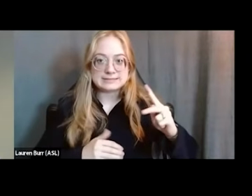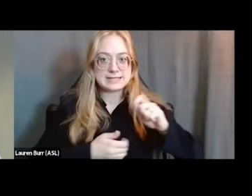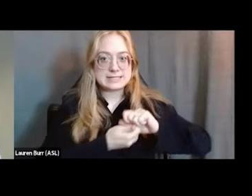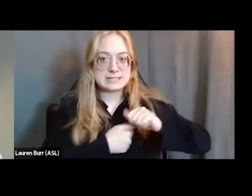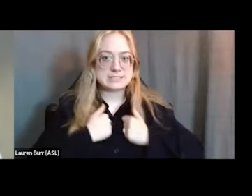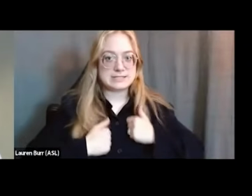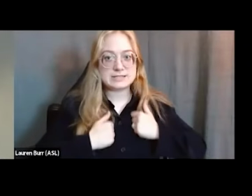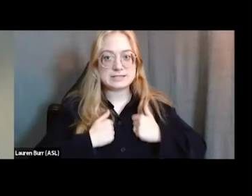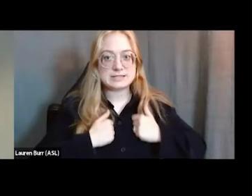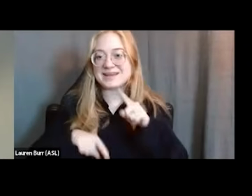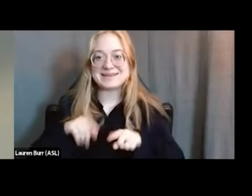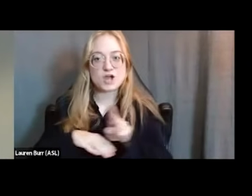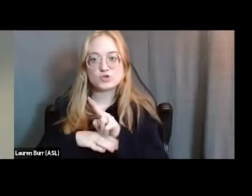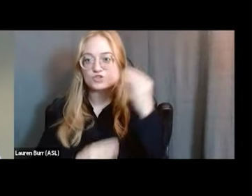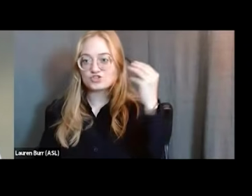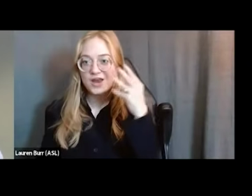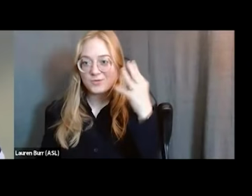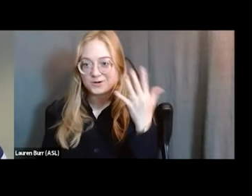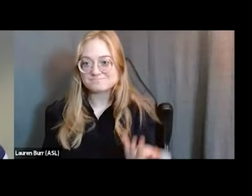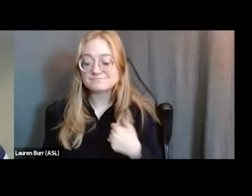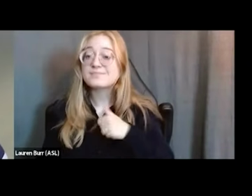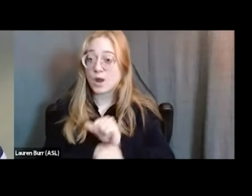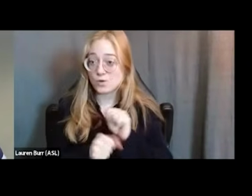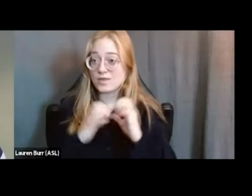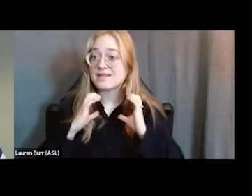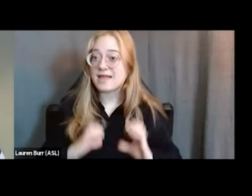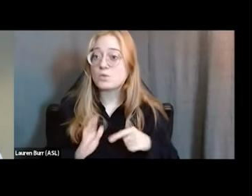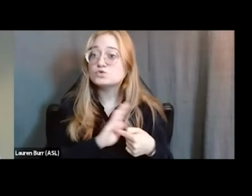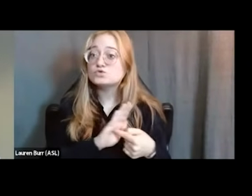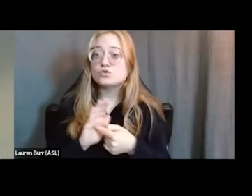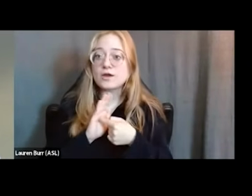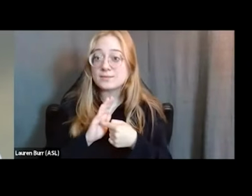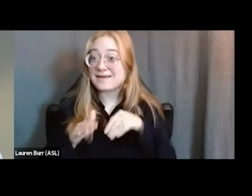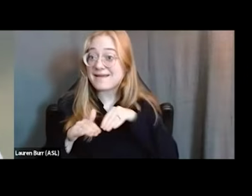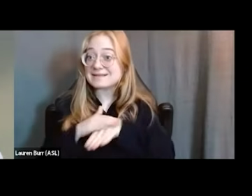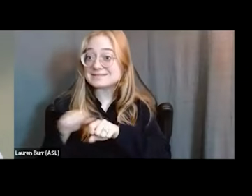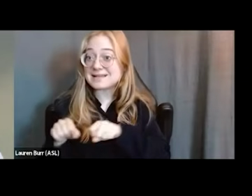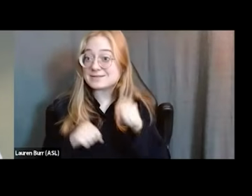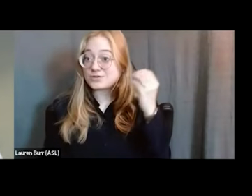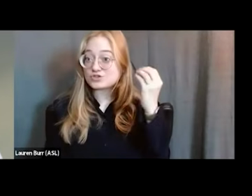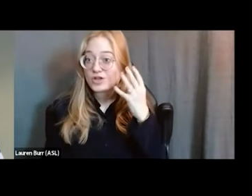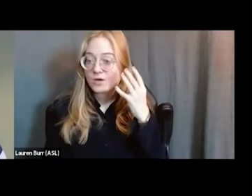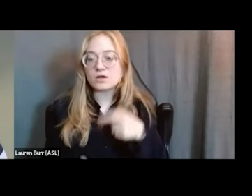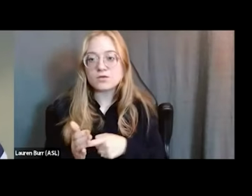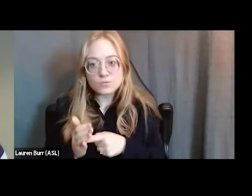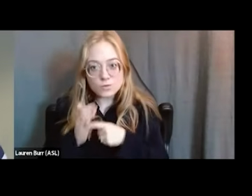I worked with a client in the shelter setting who was showing me the accessible shower. She required the built-in shower bench.